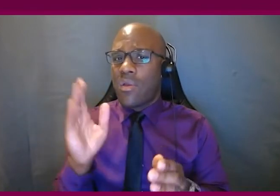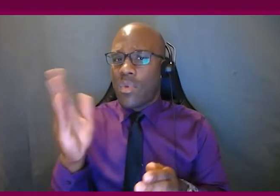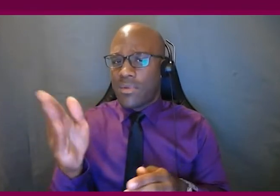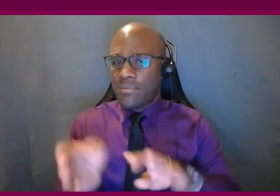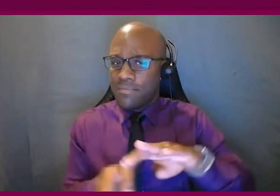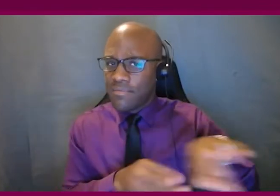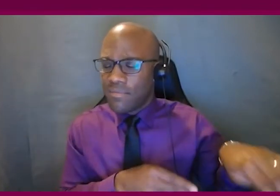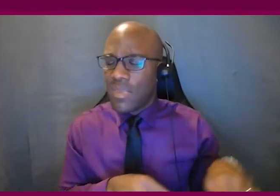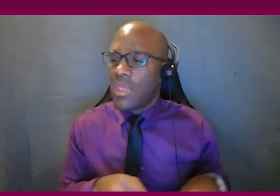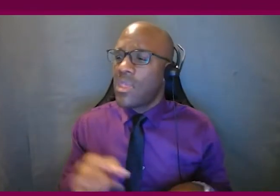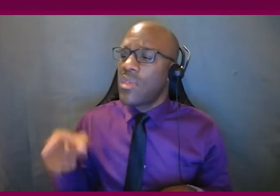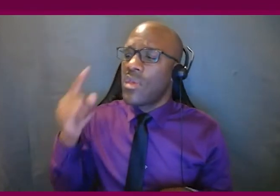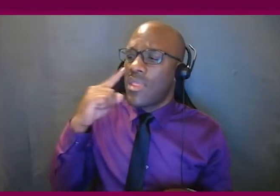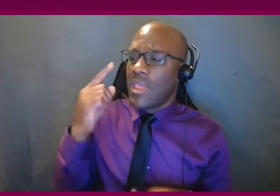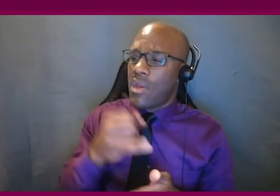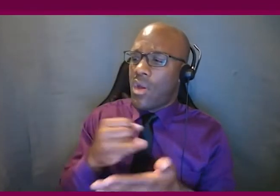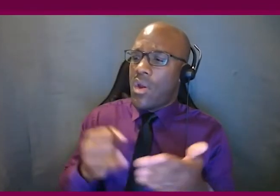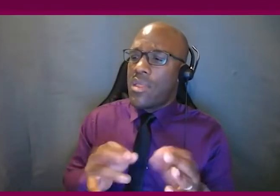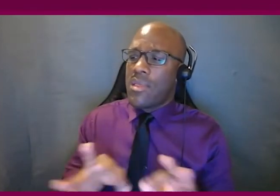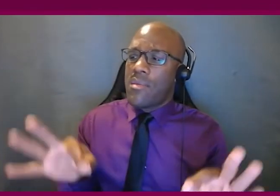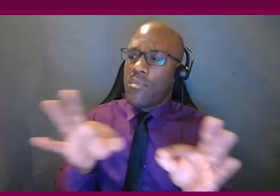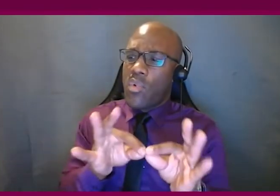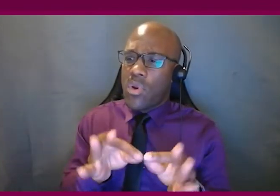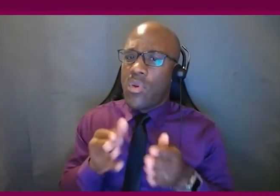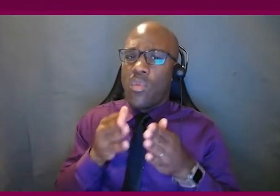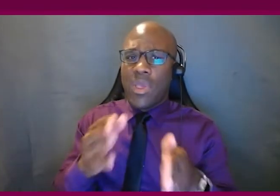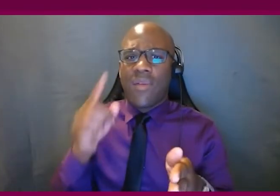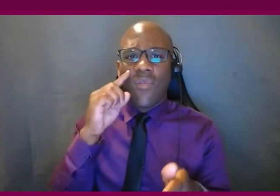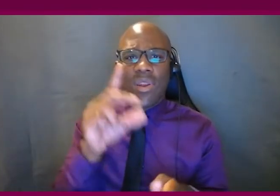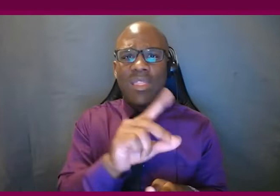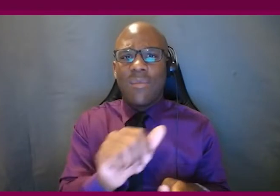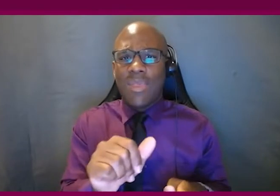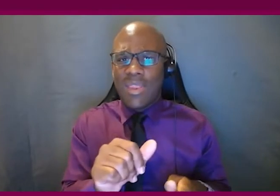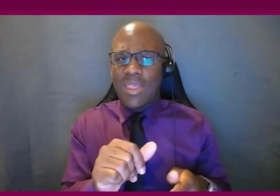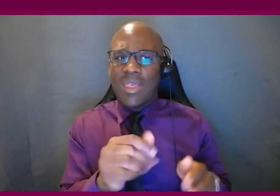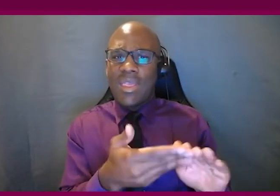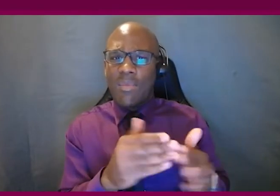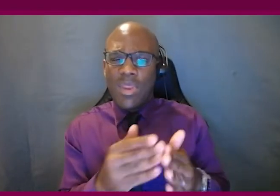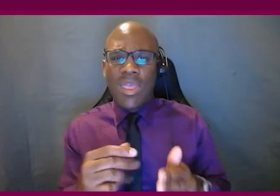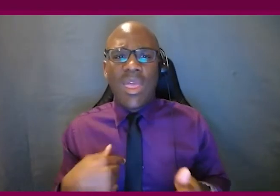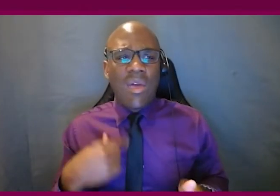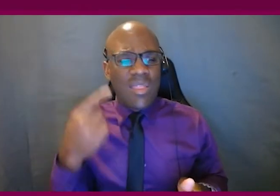barriers that so many disabled people face on a day-to-day basis, it's so important, like I said earlier, to have that escapism.